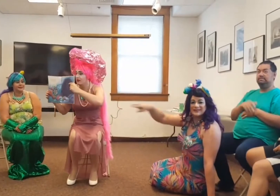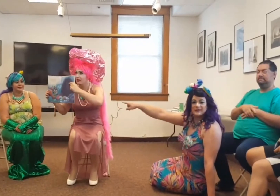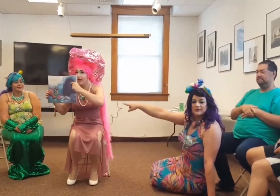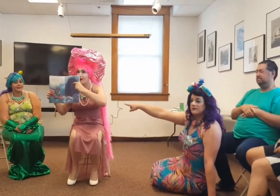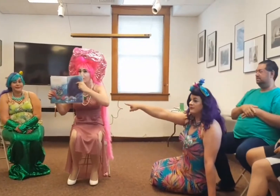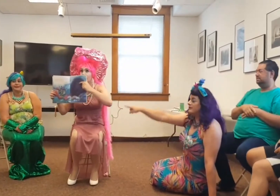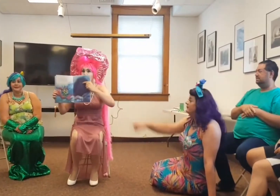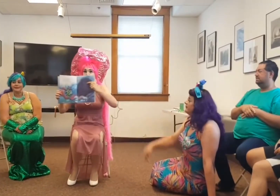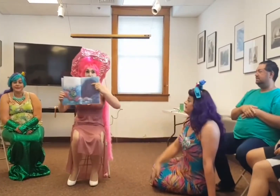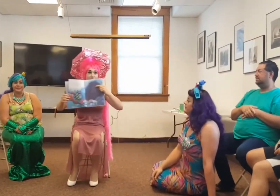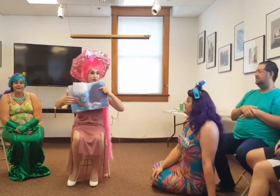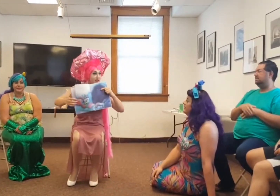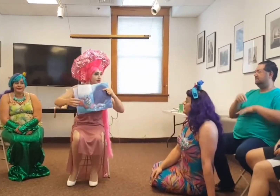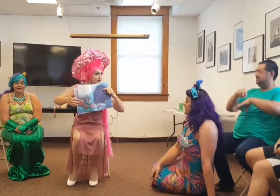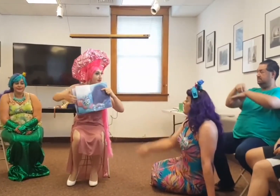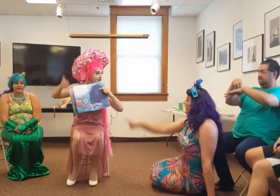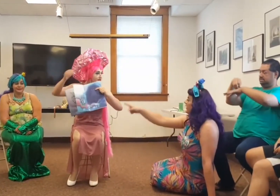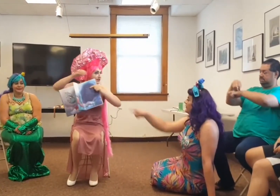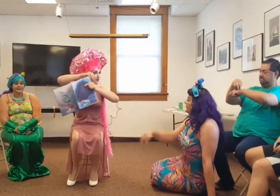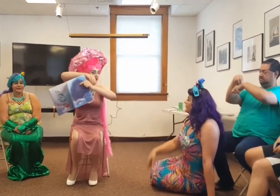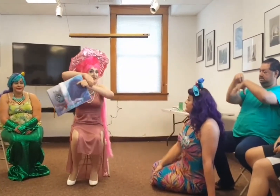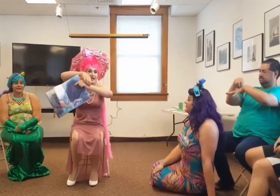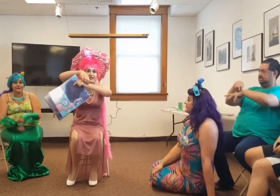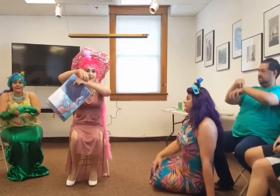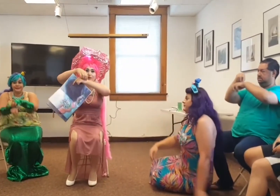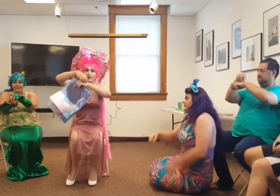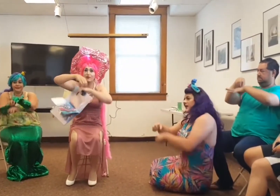Yeah! What's "octopus?" It's kind of the same one for squid.